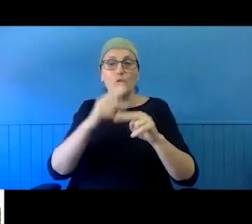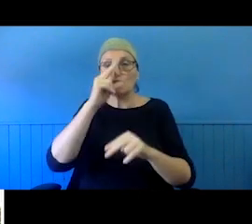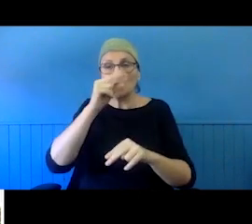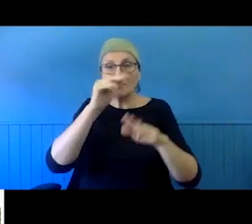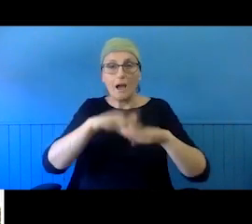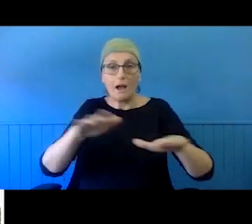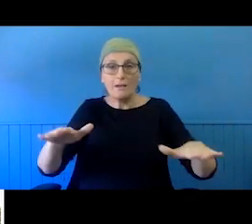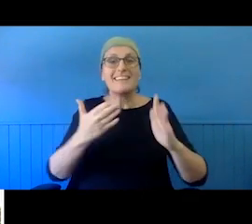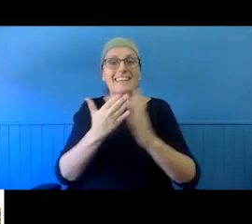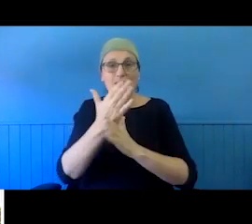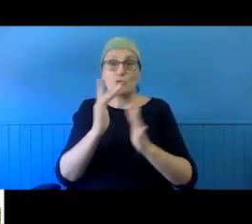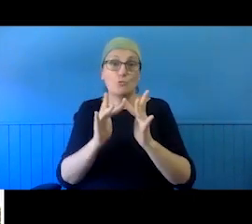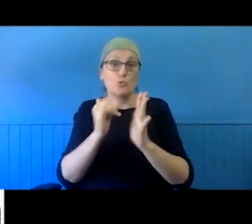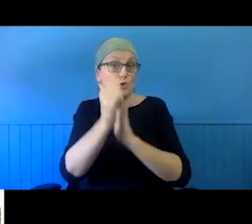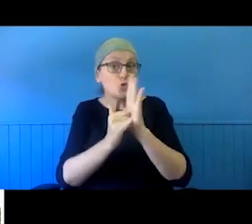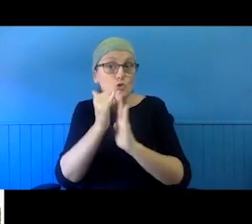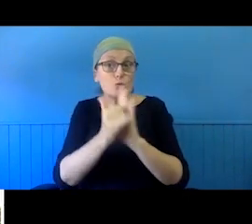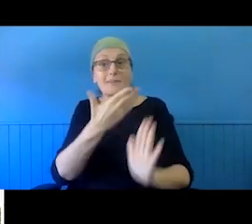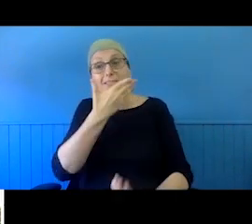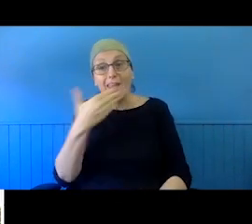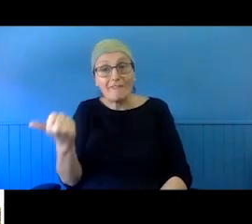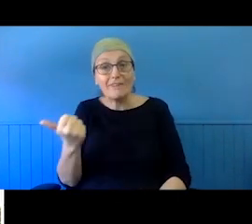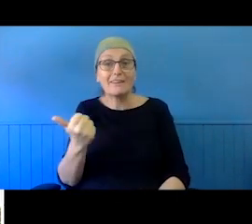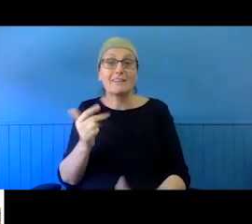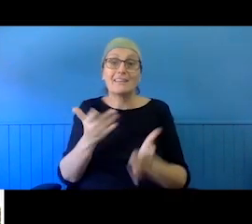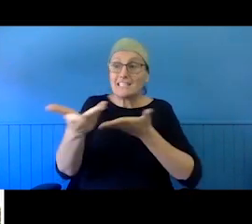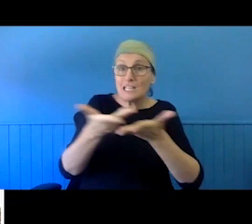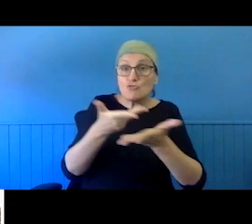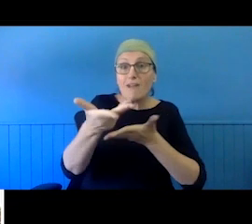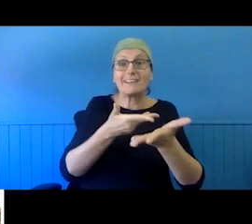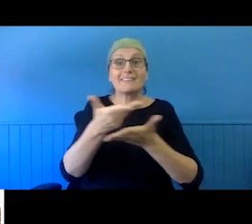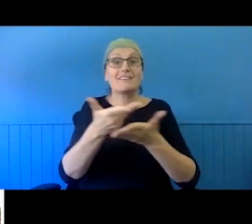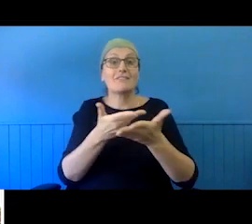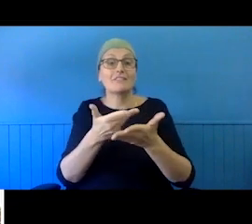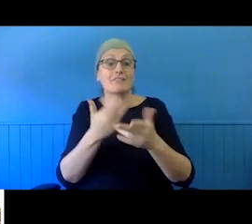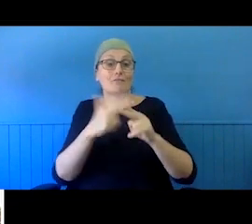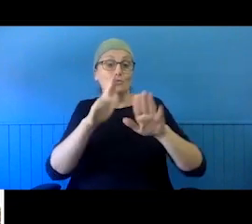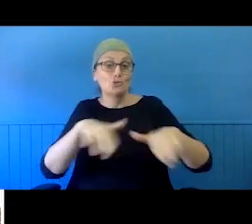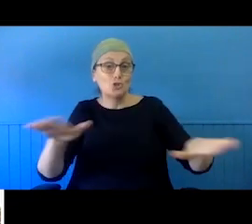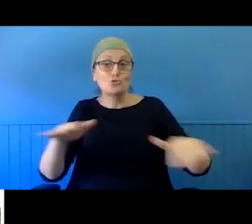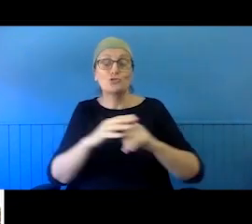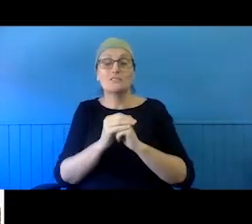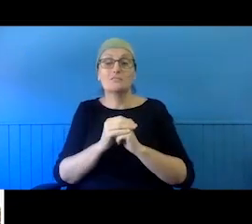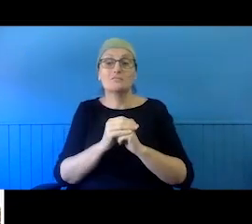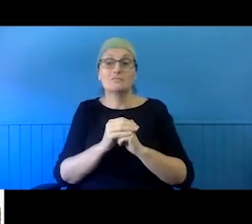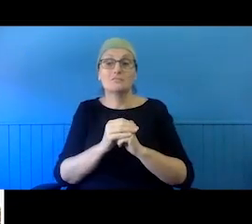interactive experience for kids. And it's entirely free. But it's paid for by a sponsor. So the Melbourne Symphony Orchestra offer it for